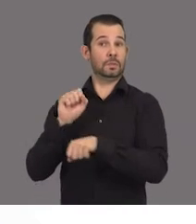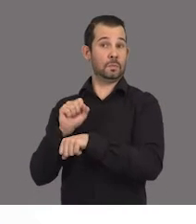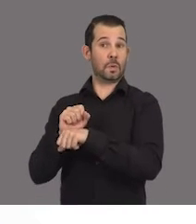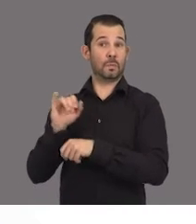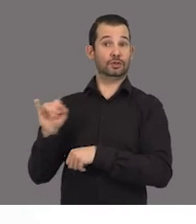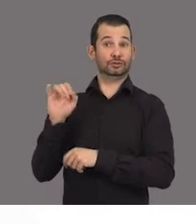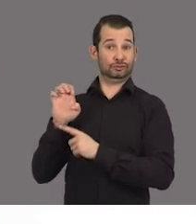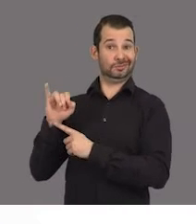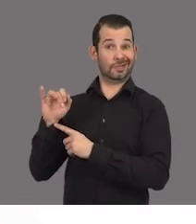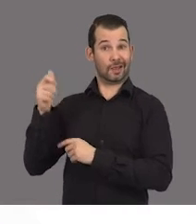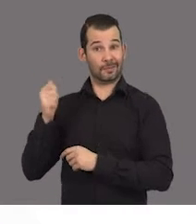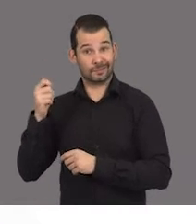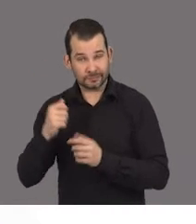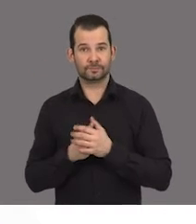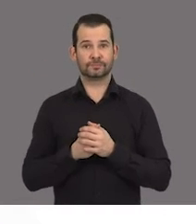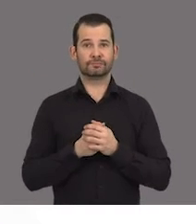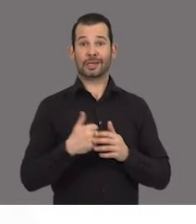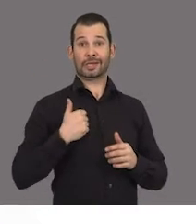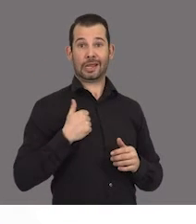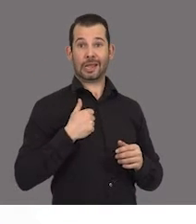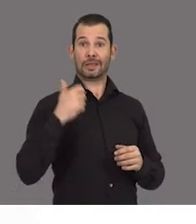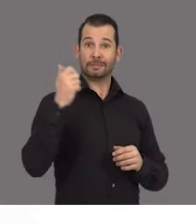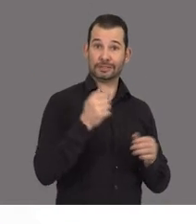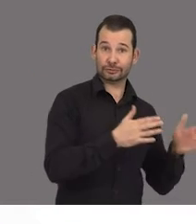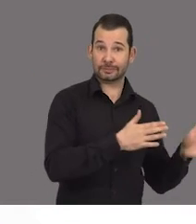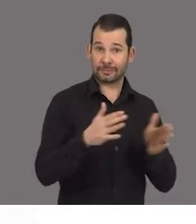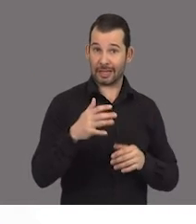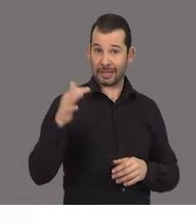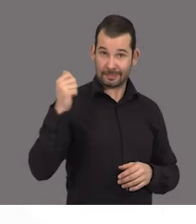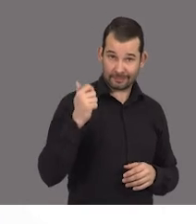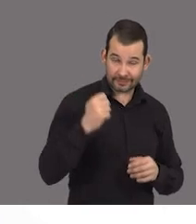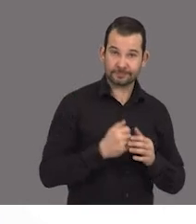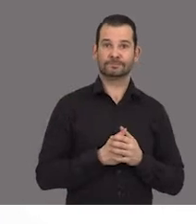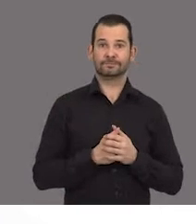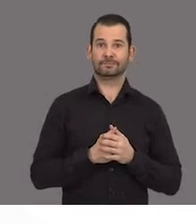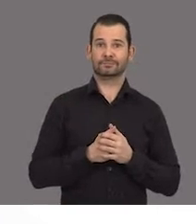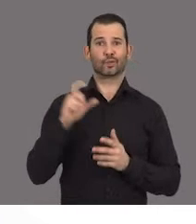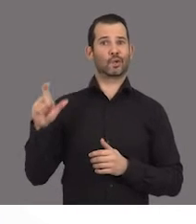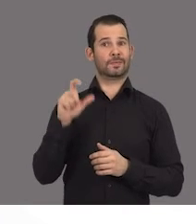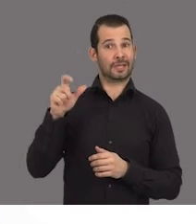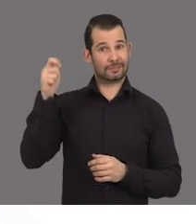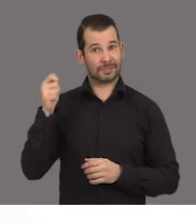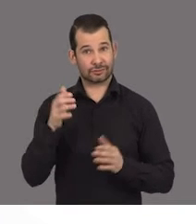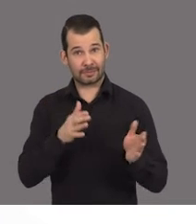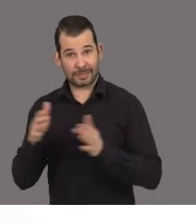Canada Pension Plan benefits, Quebec Pension Plan benefits, registered pension